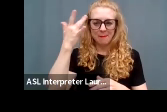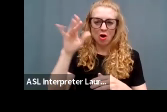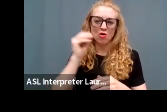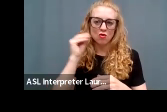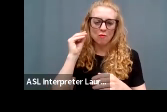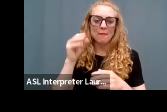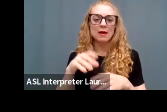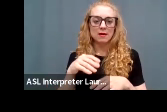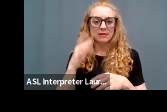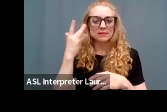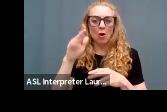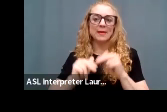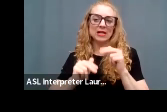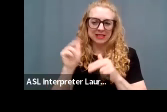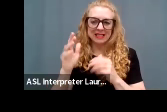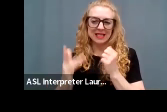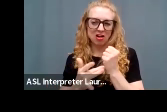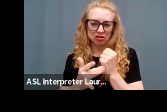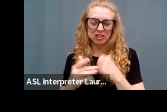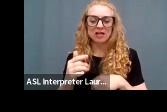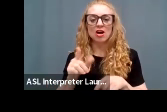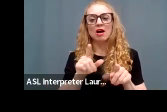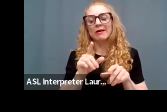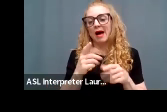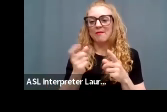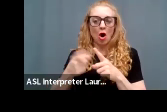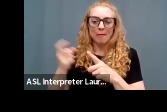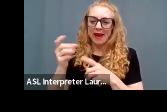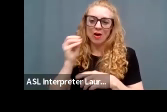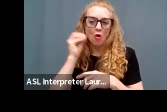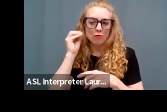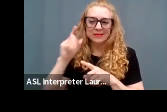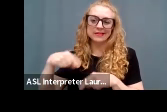Technology and have been on automating homes since the mid 90s believe it or not back when